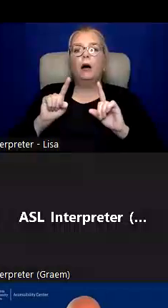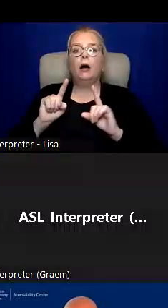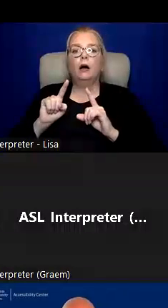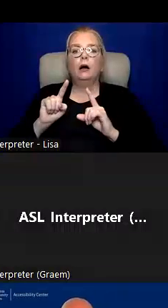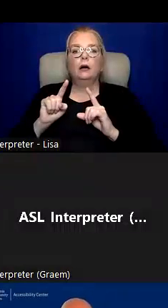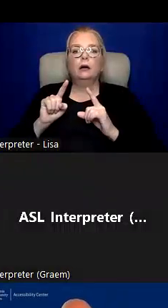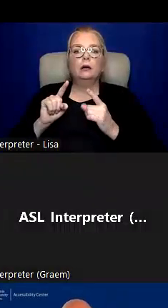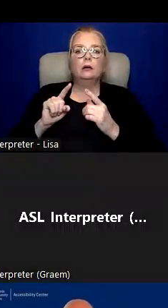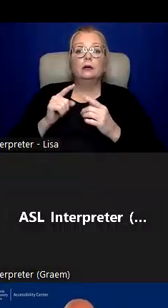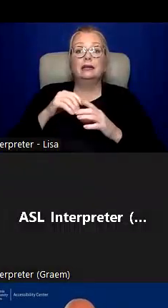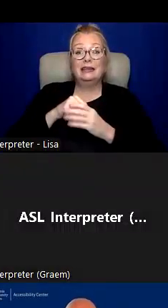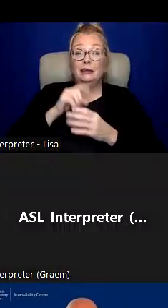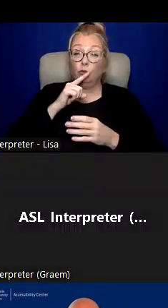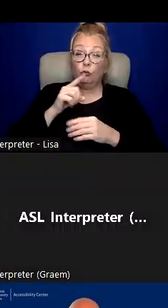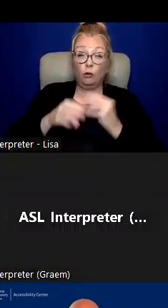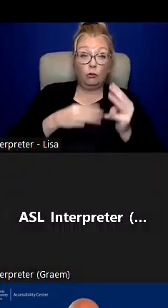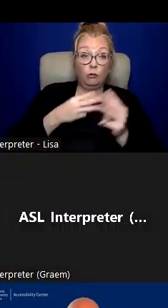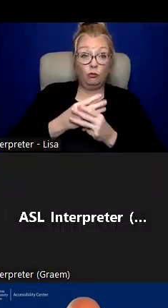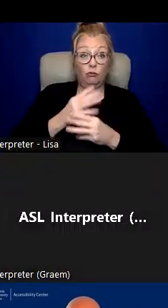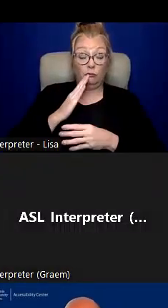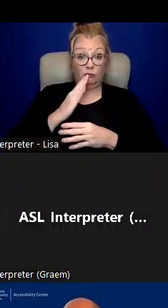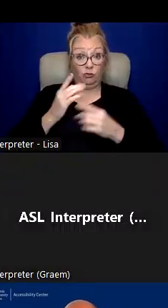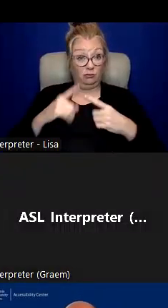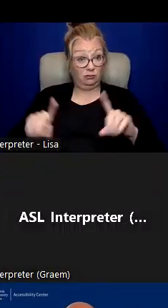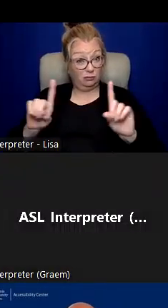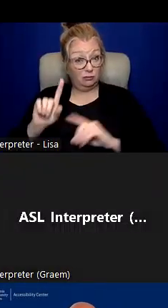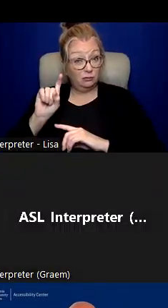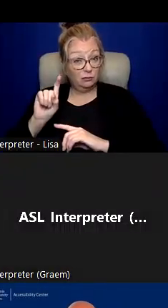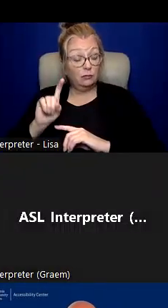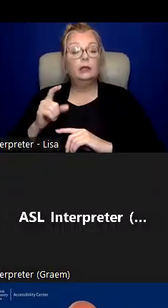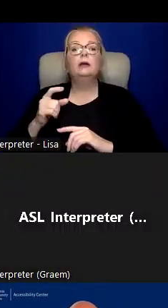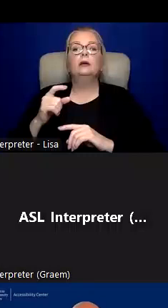So we decided to launch this pilot, kind